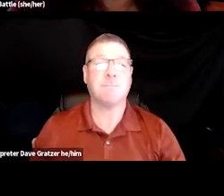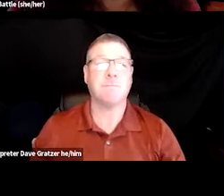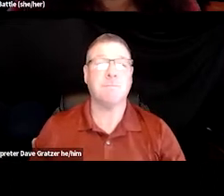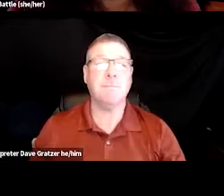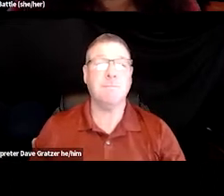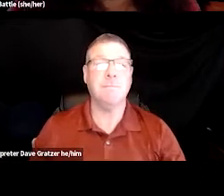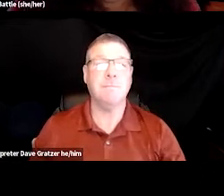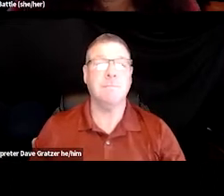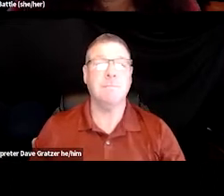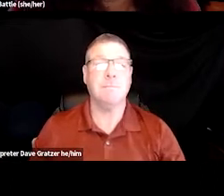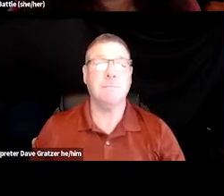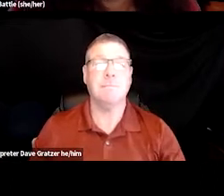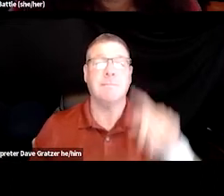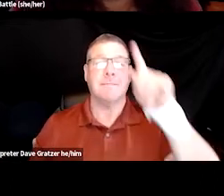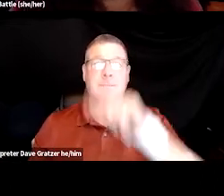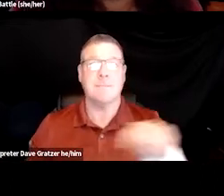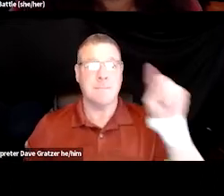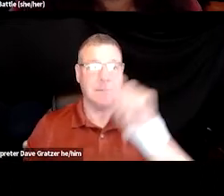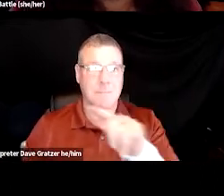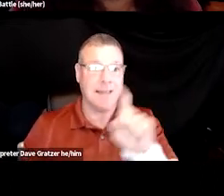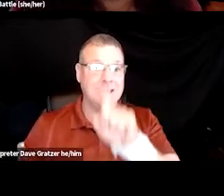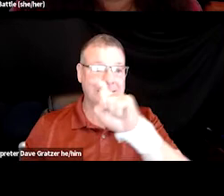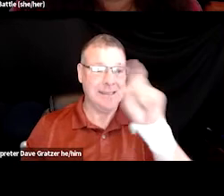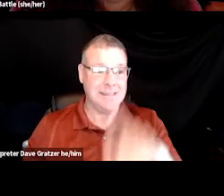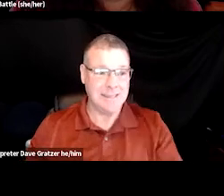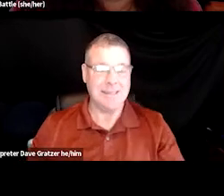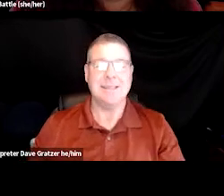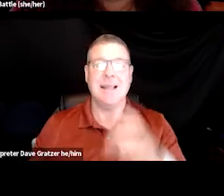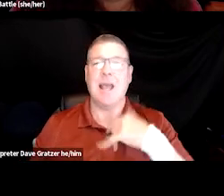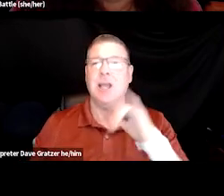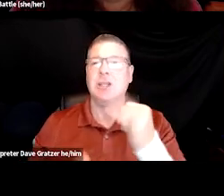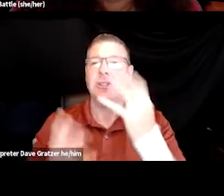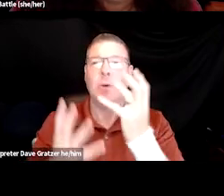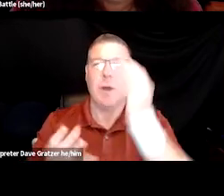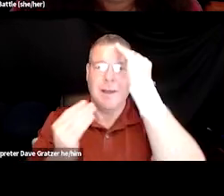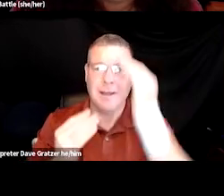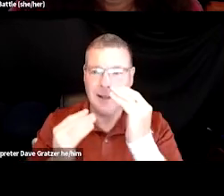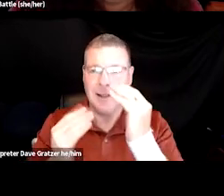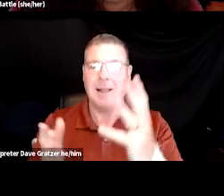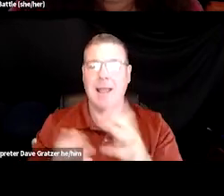So this is what Texas looks like. And just kind of, again, wanted to give you an idea of the scope and scale.